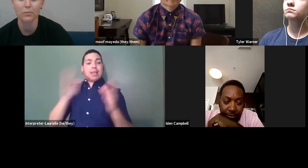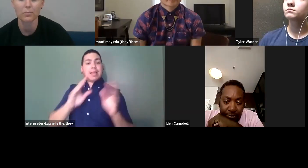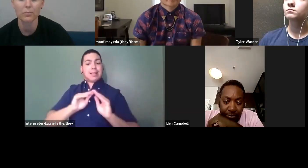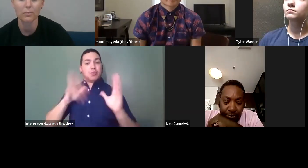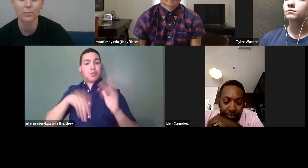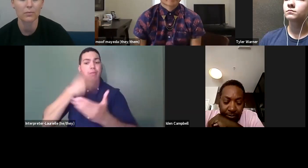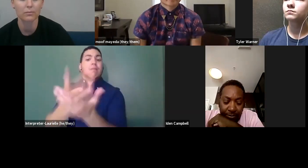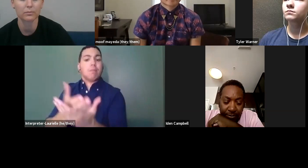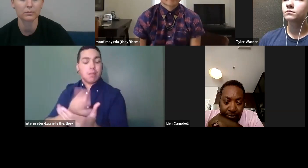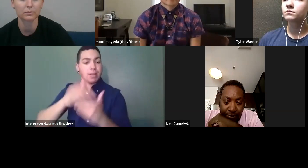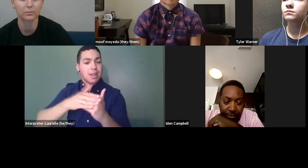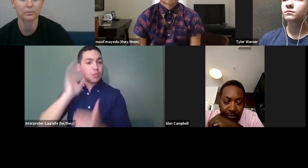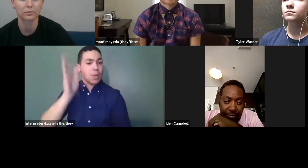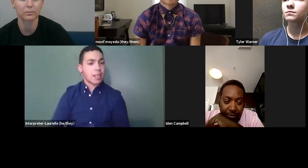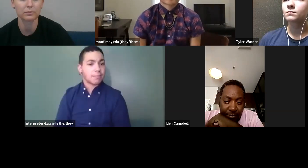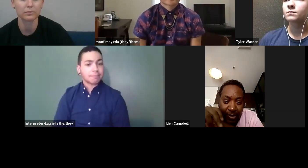list.